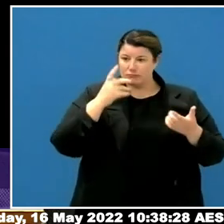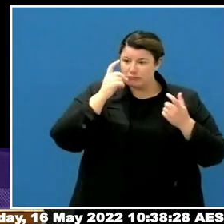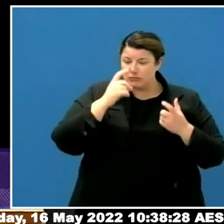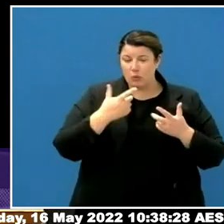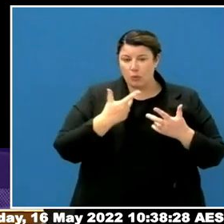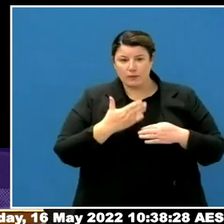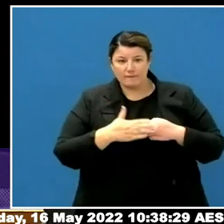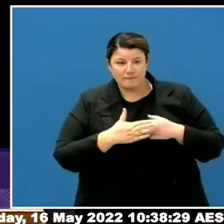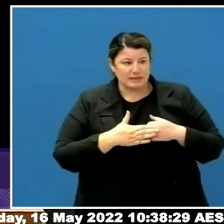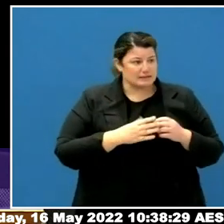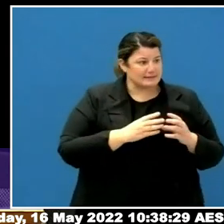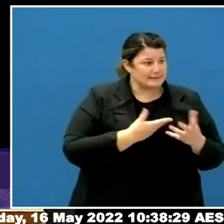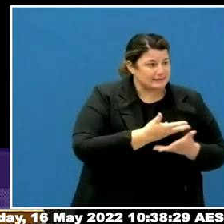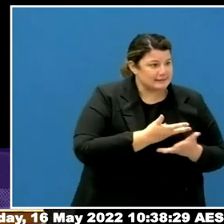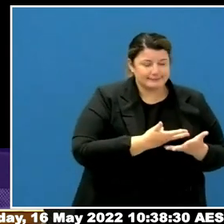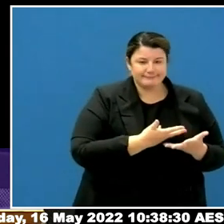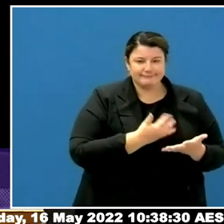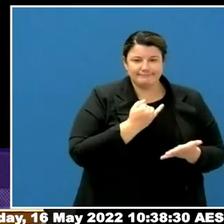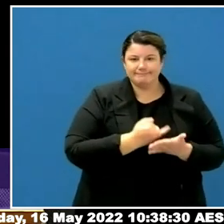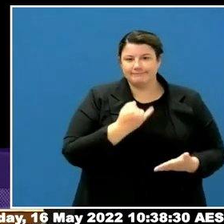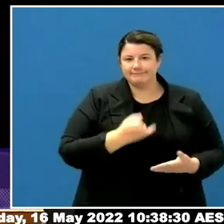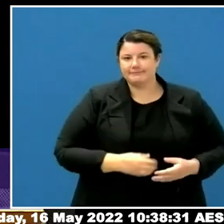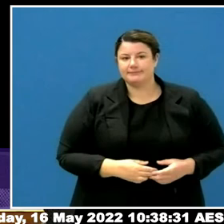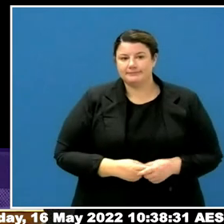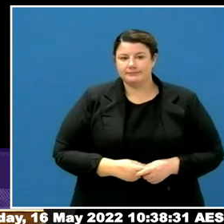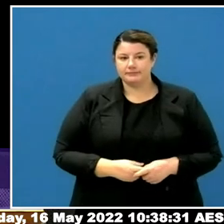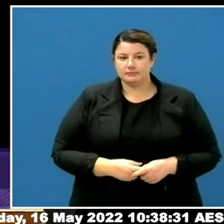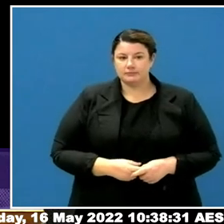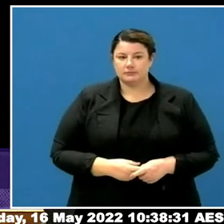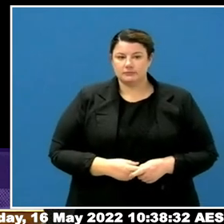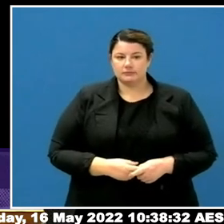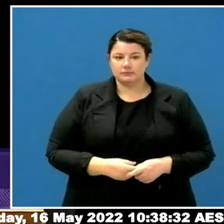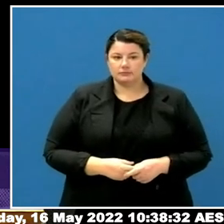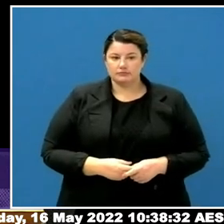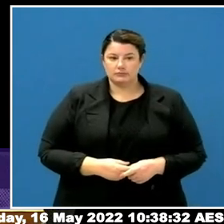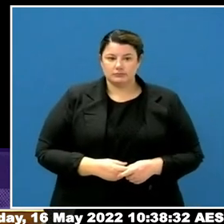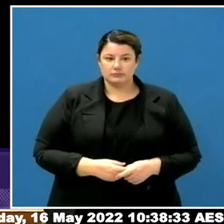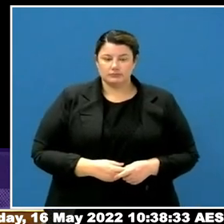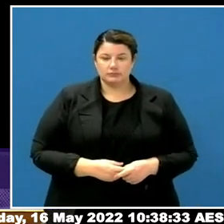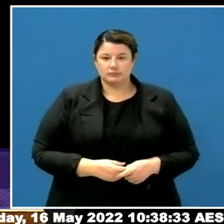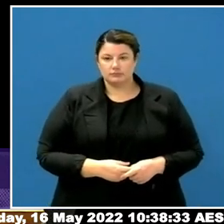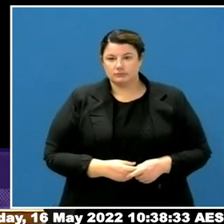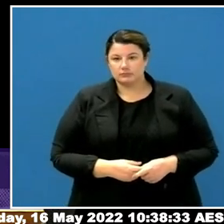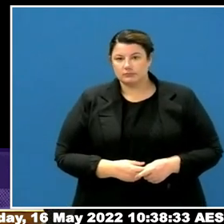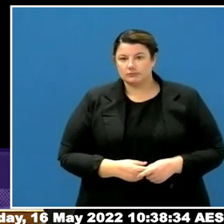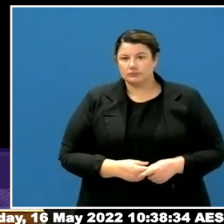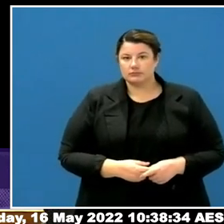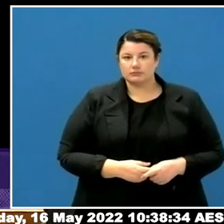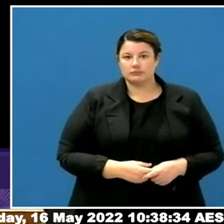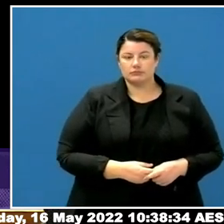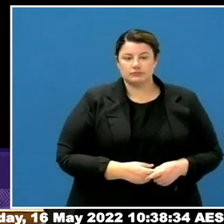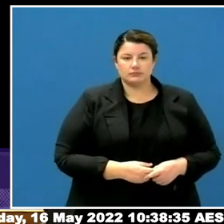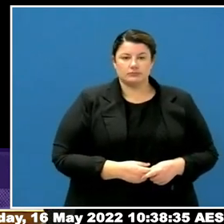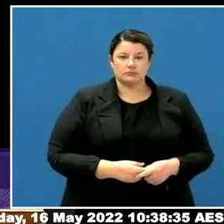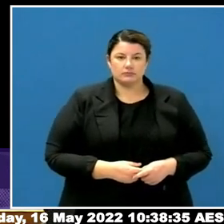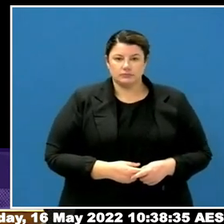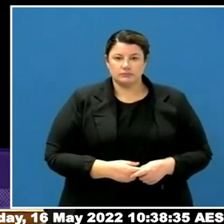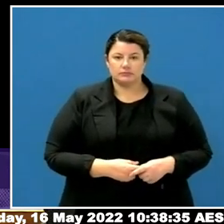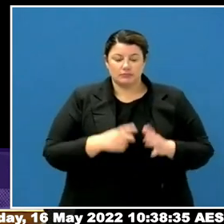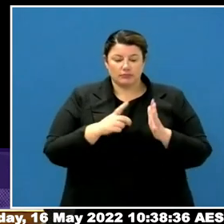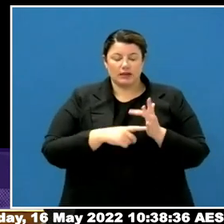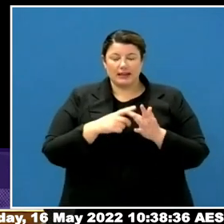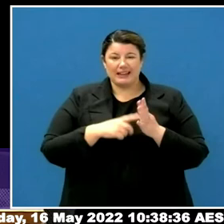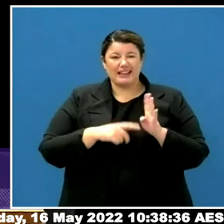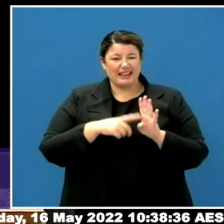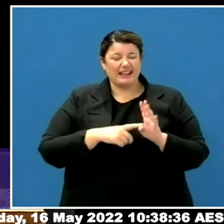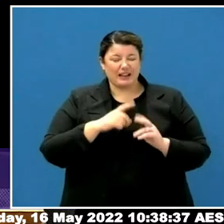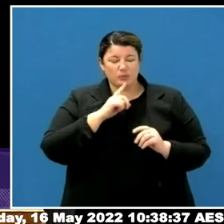that she raised. Lilly will talk about a complaint she made in July 2019 following an